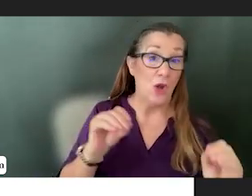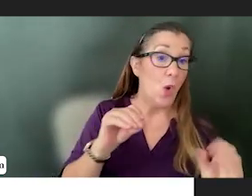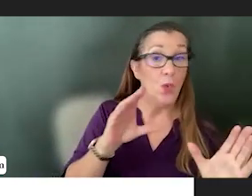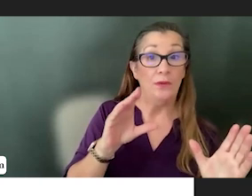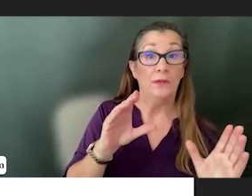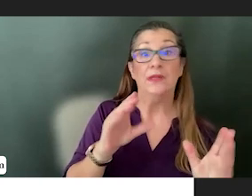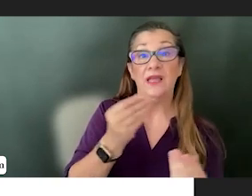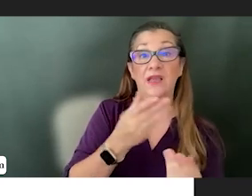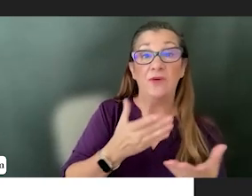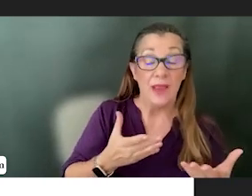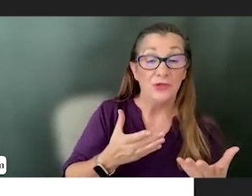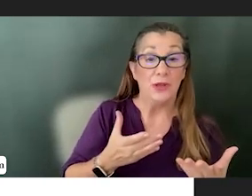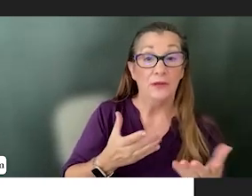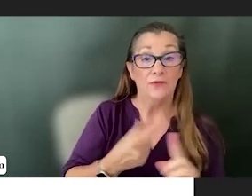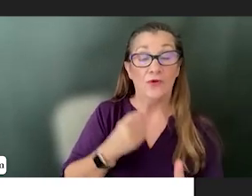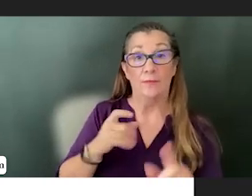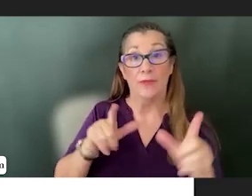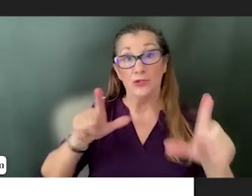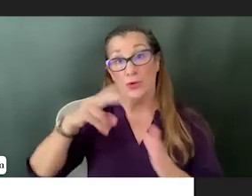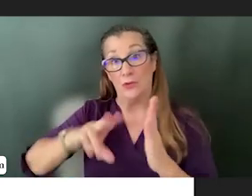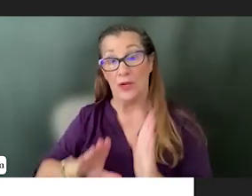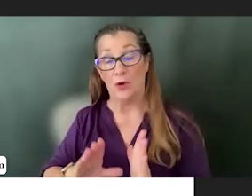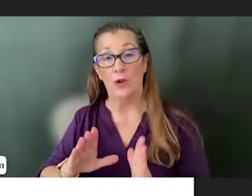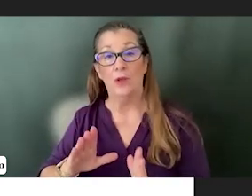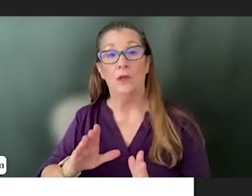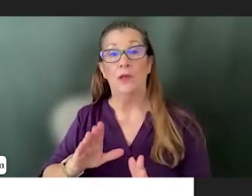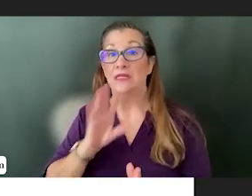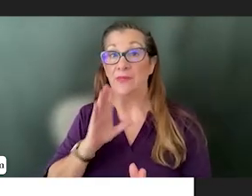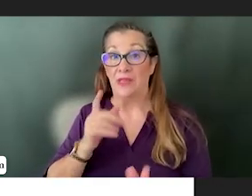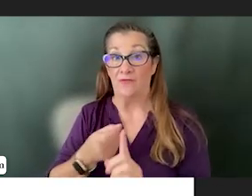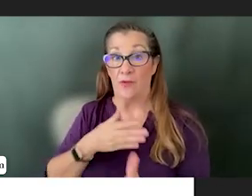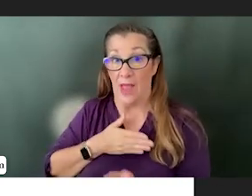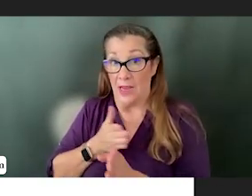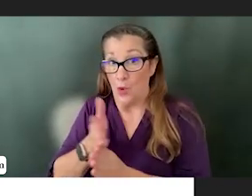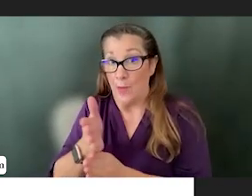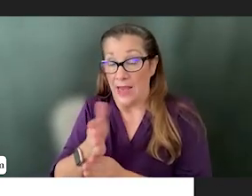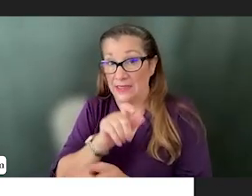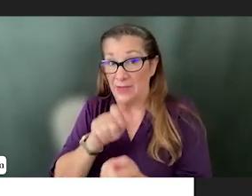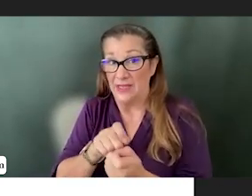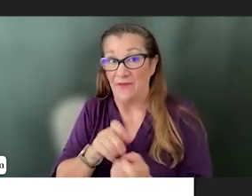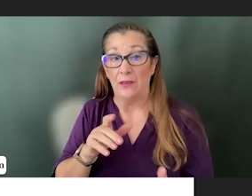Again, speaking from, um, my domain specific, uh, sort of prejudices and wants.